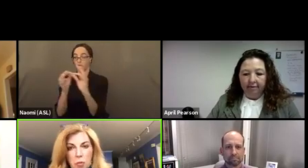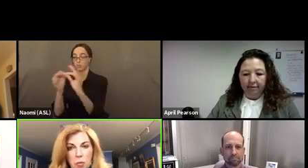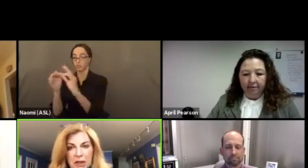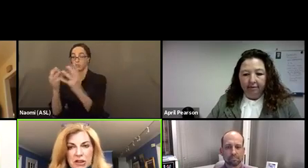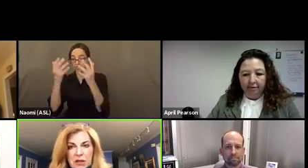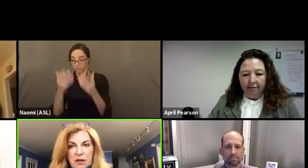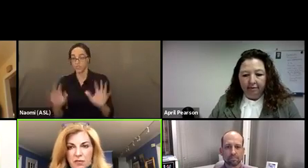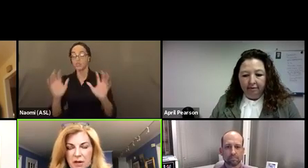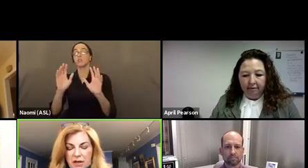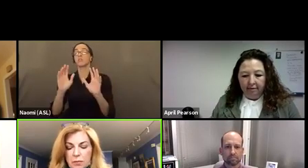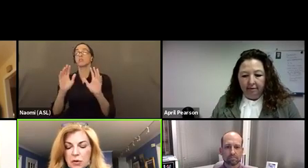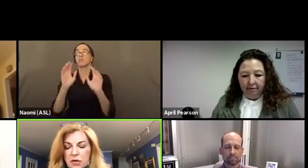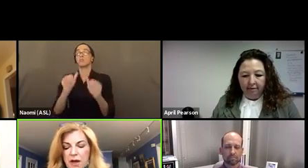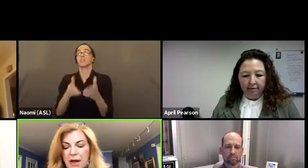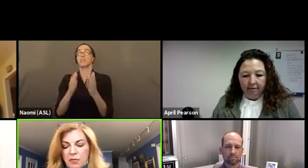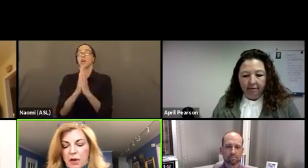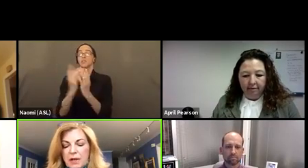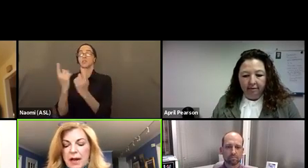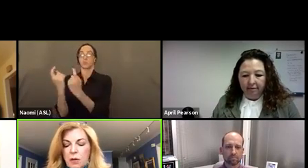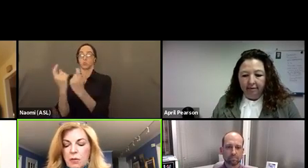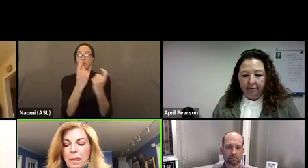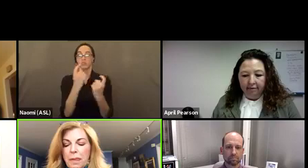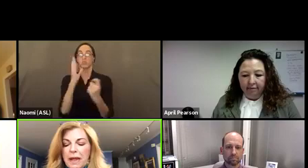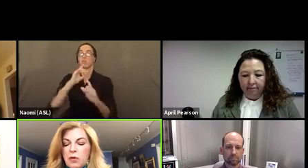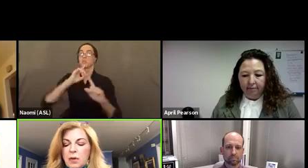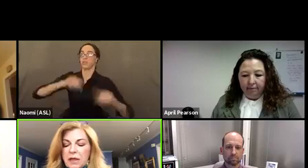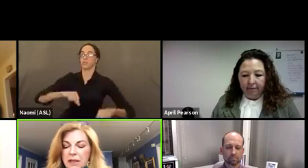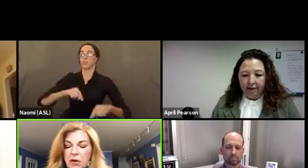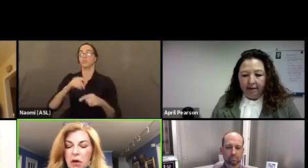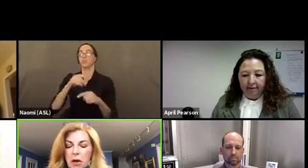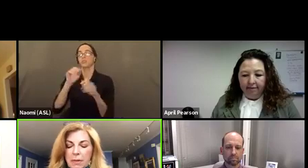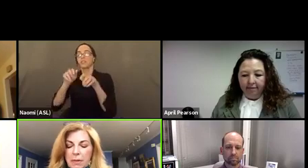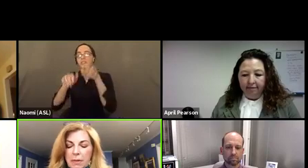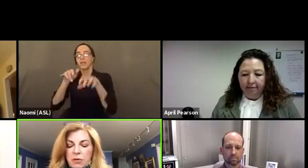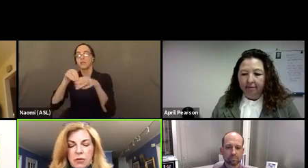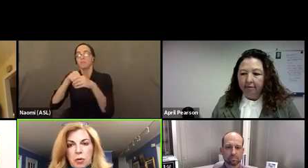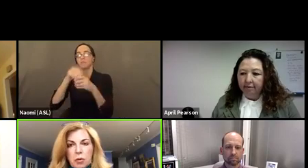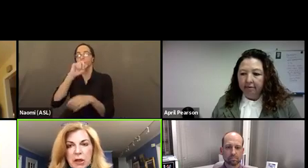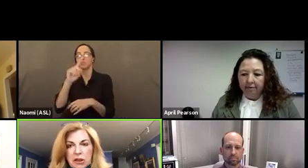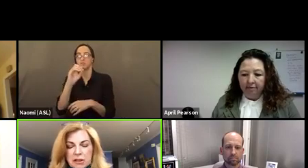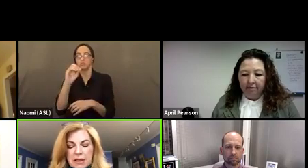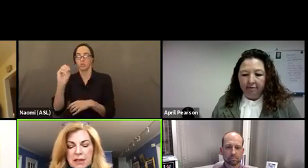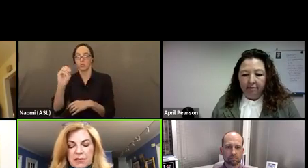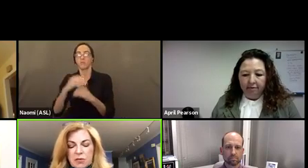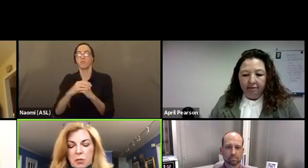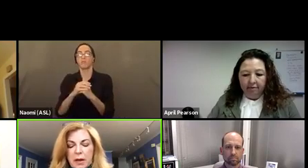watching on facebook live right now you can leave a comment with your question as well